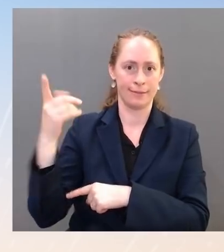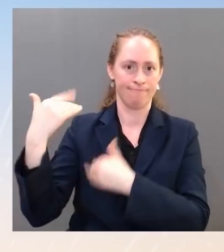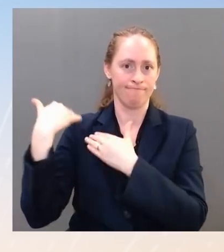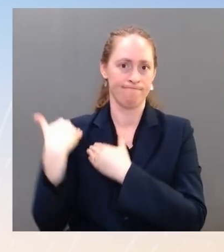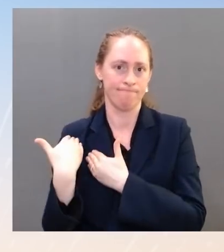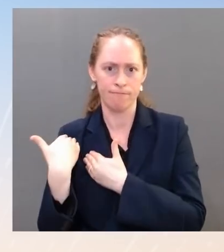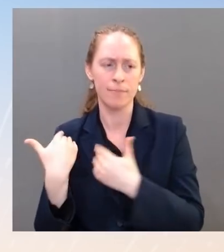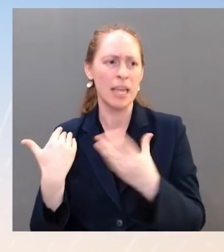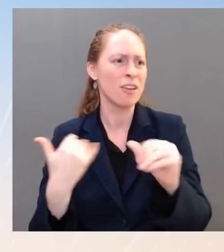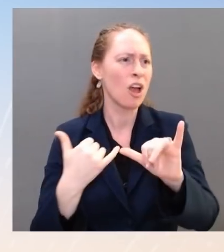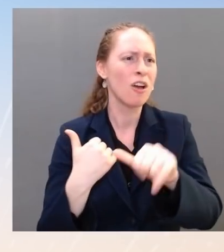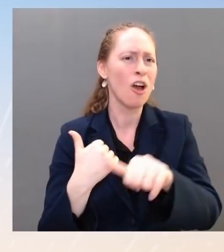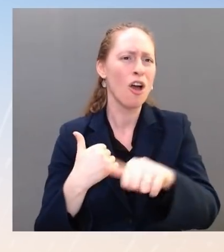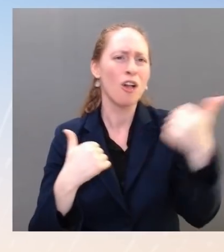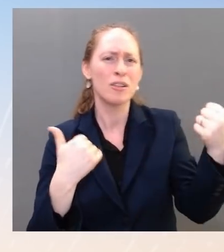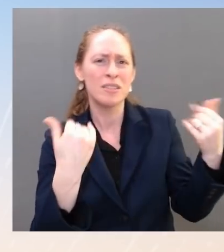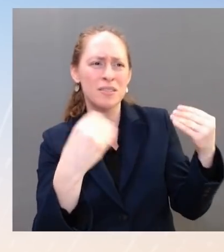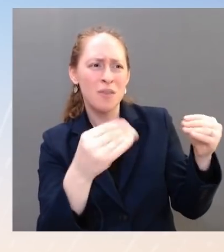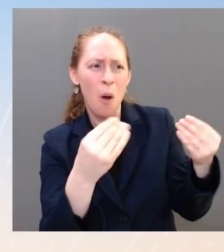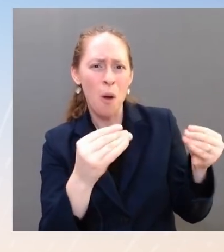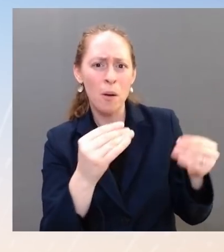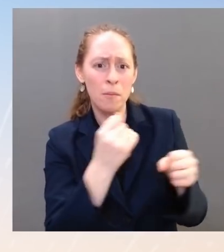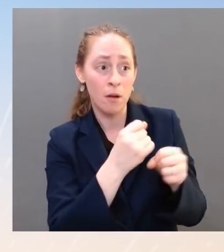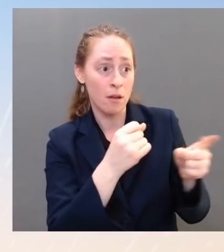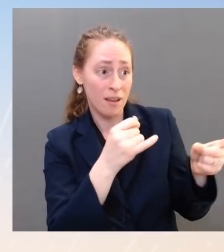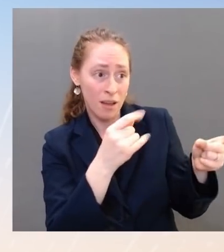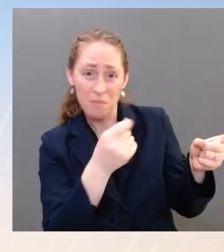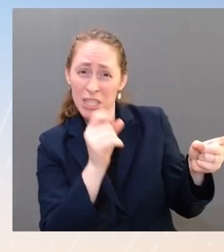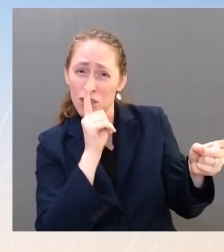as well as the manufacturers of the input components